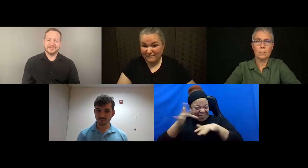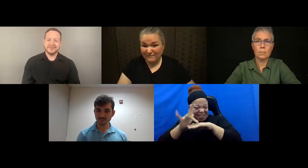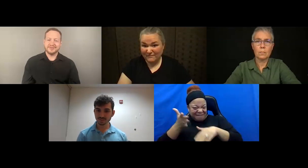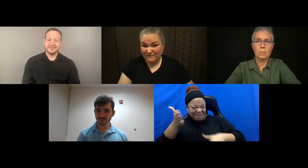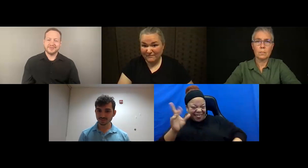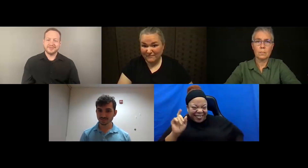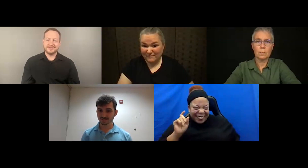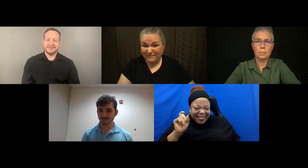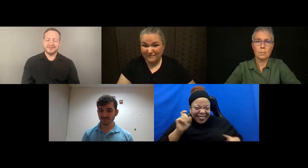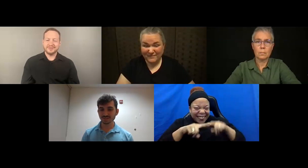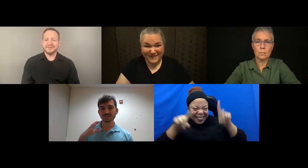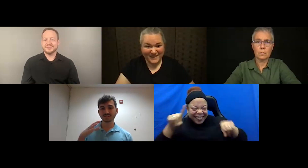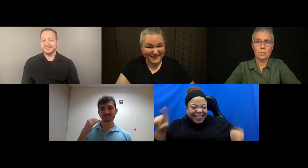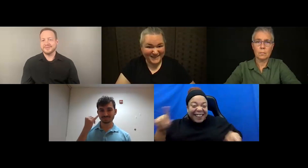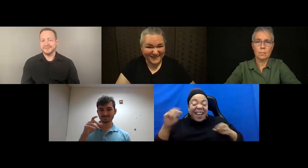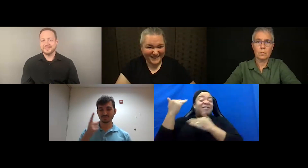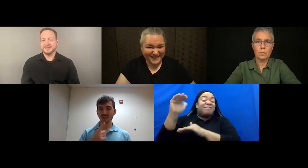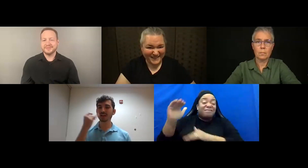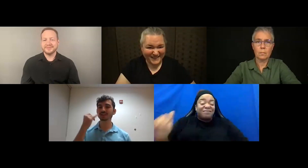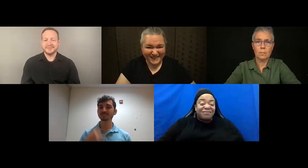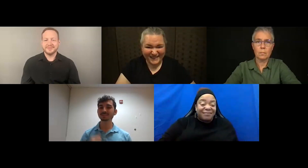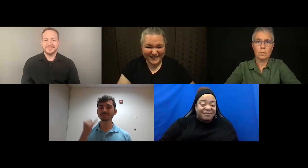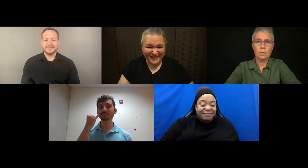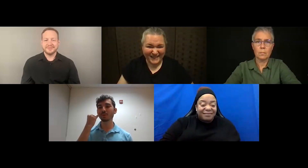and unsure of the process. How would that look? What would educating the public look like?